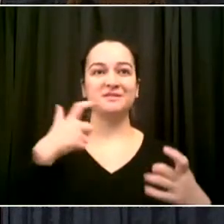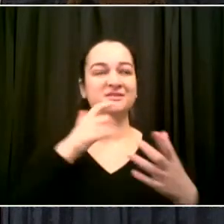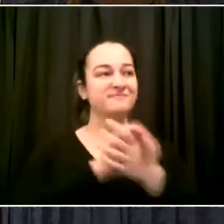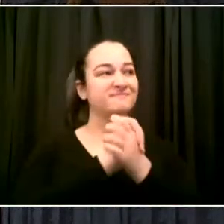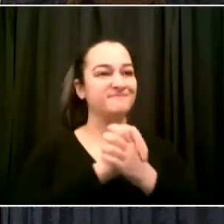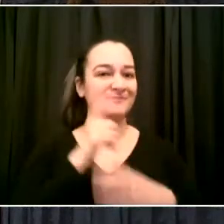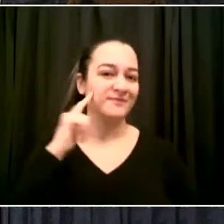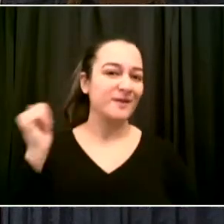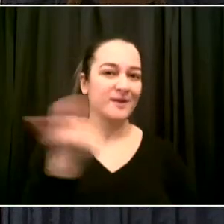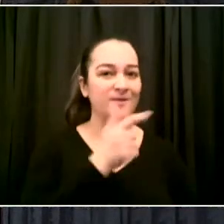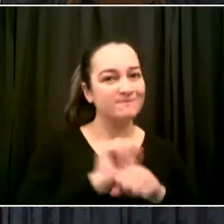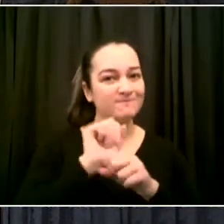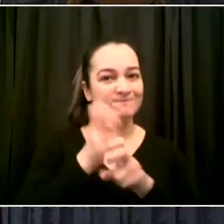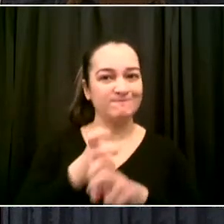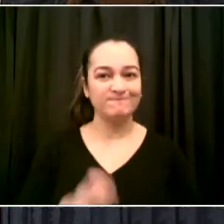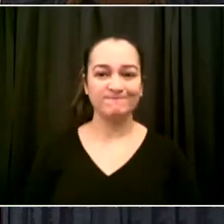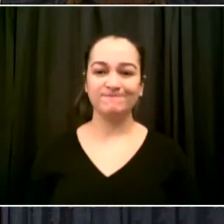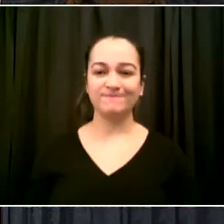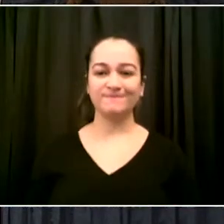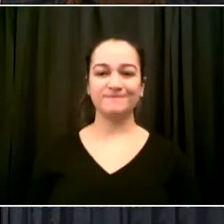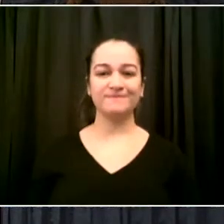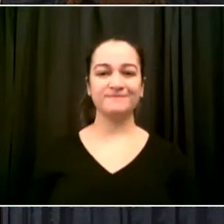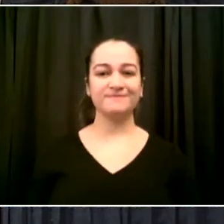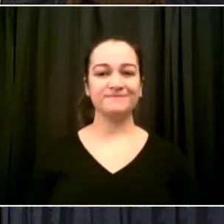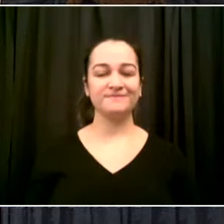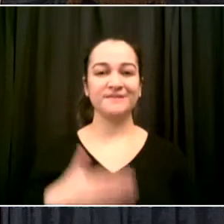RARING TO GO IN TODAY IS ANOTHER STEP FORWARD. CONGRATULATIONS EVERYONE. THANK YOU.